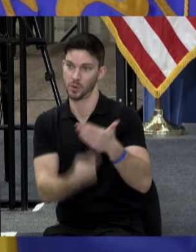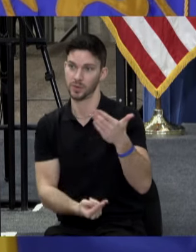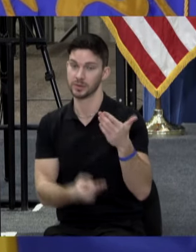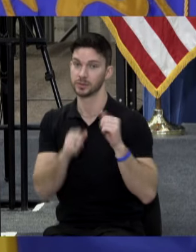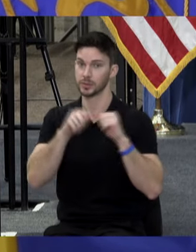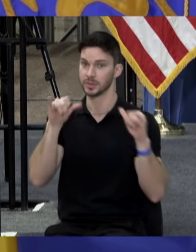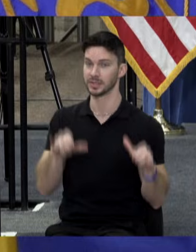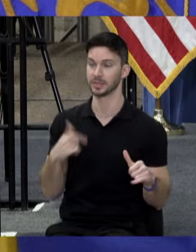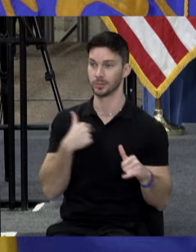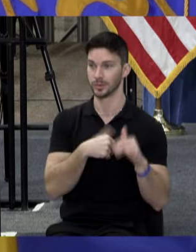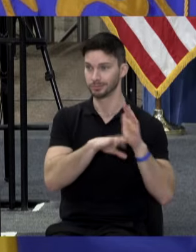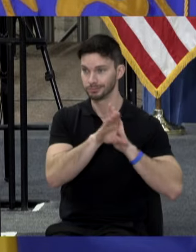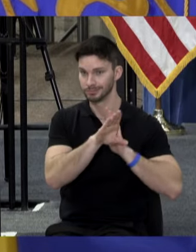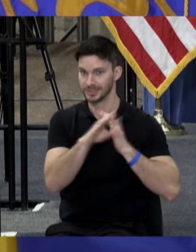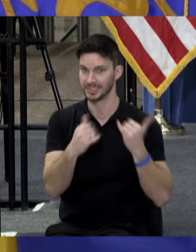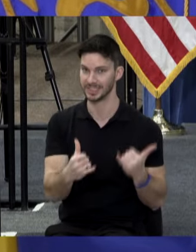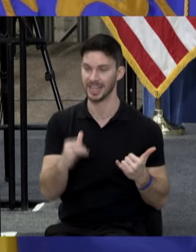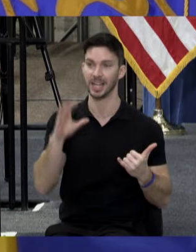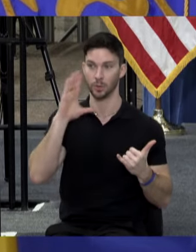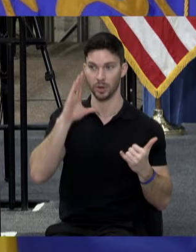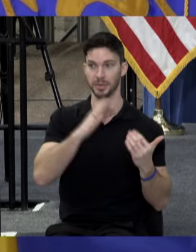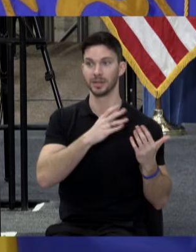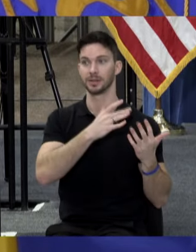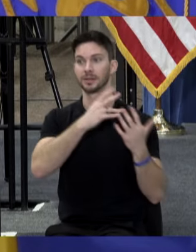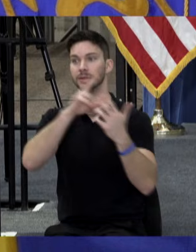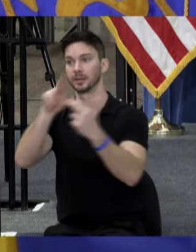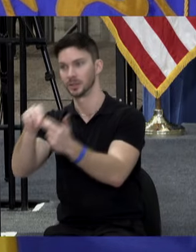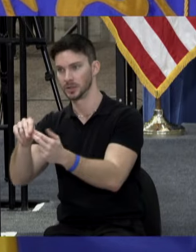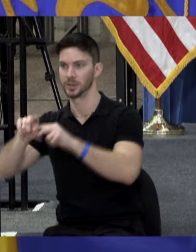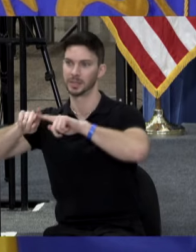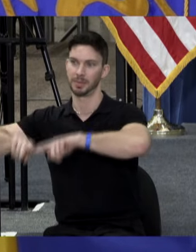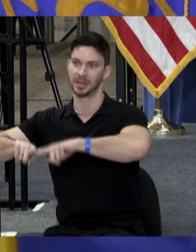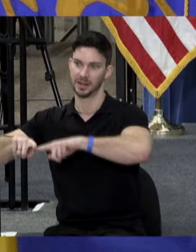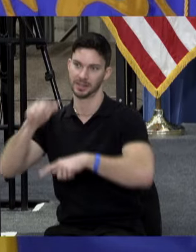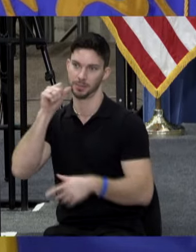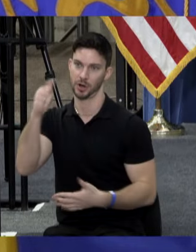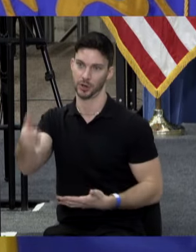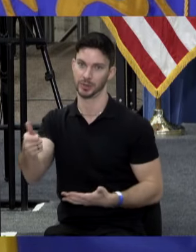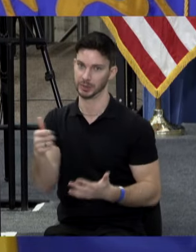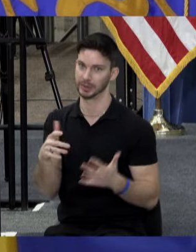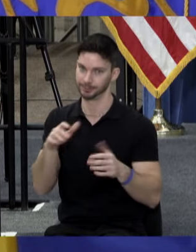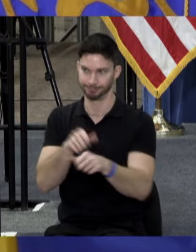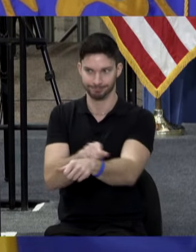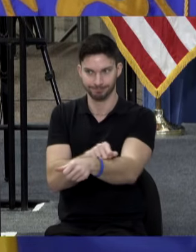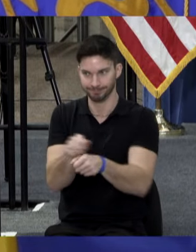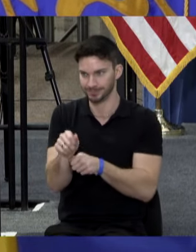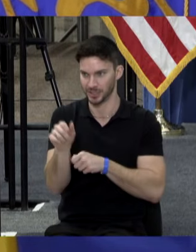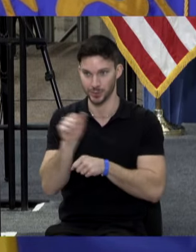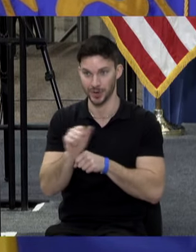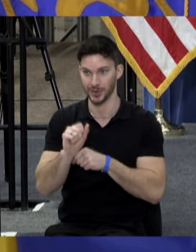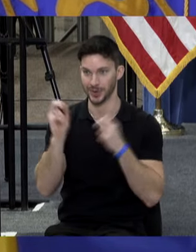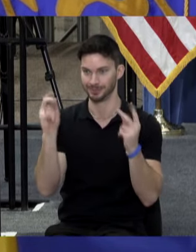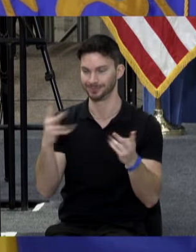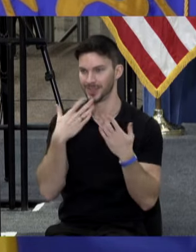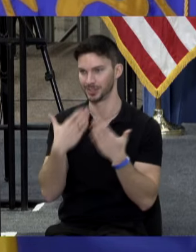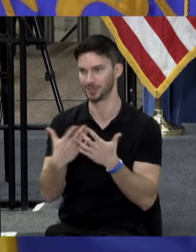is a system we will depend on tomorrow. So let's get to work. Thank you so much.